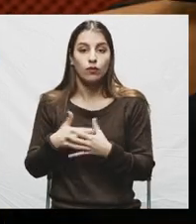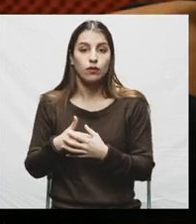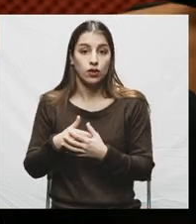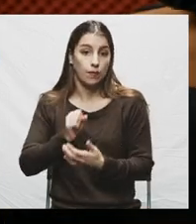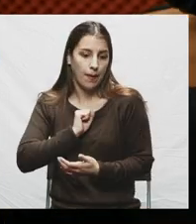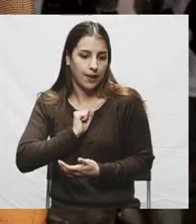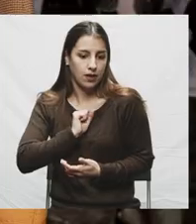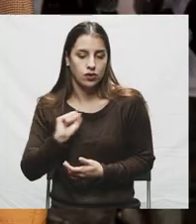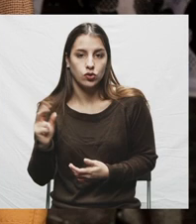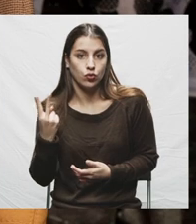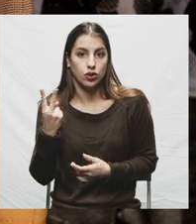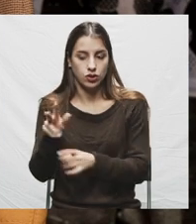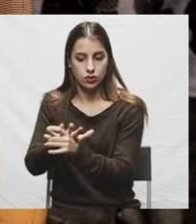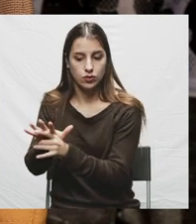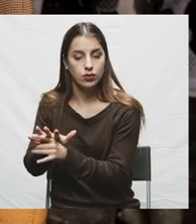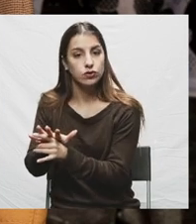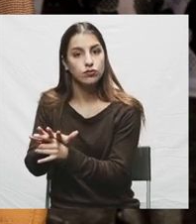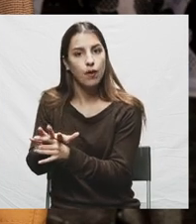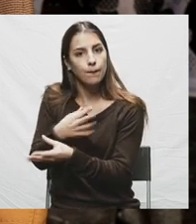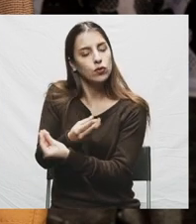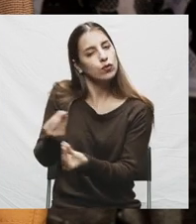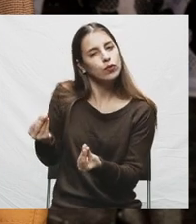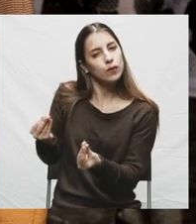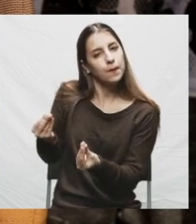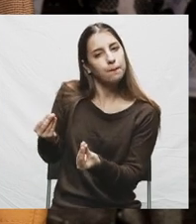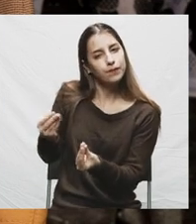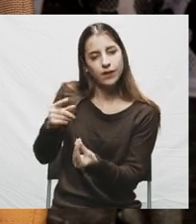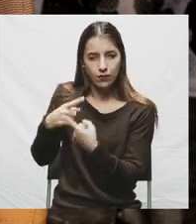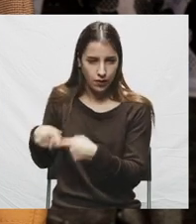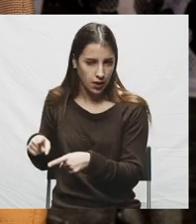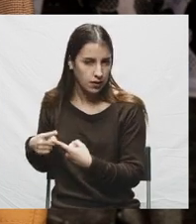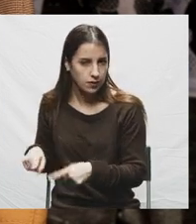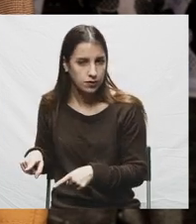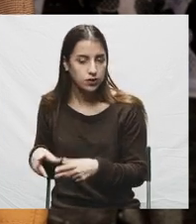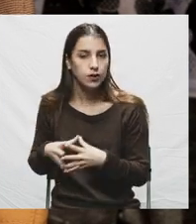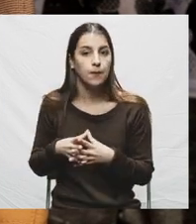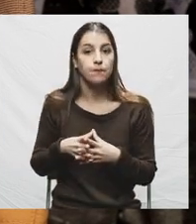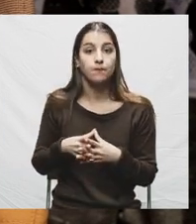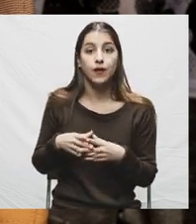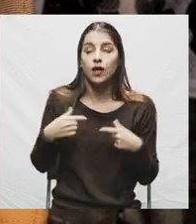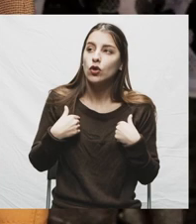Thus, to me, these two pieces are... very different.